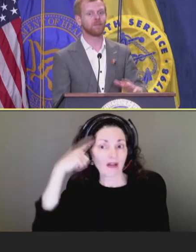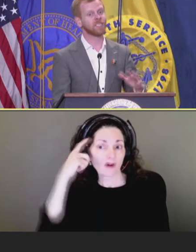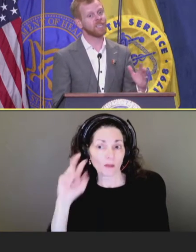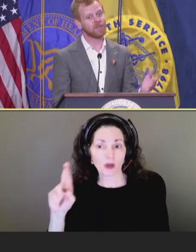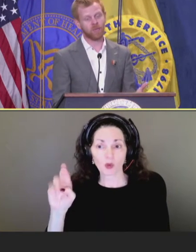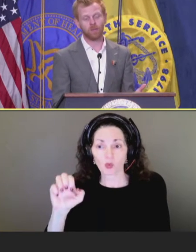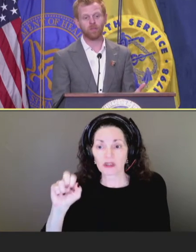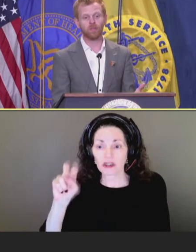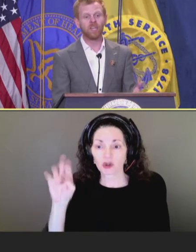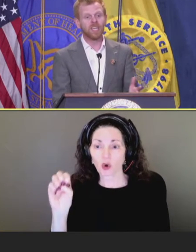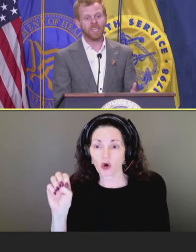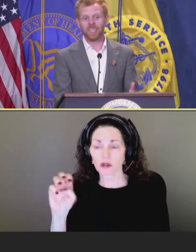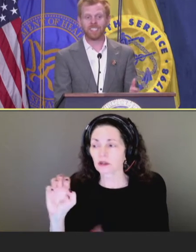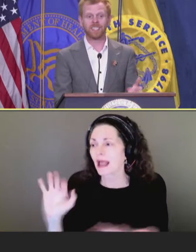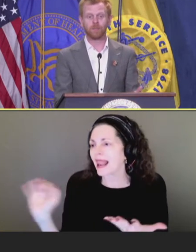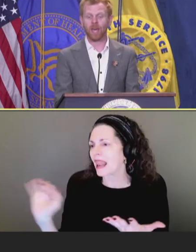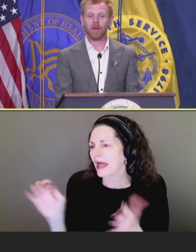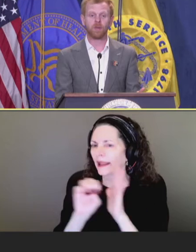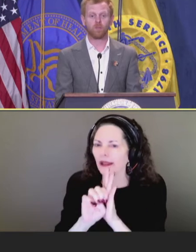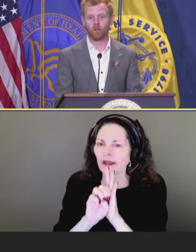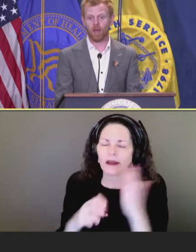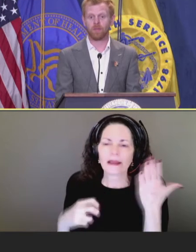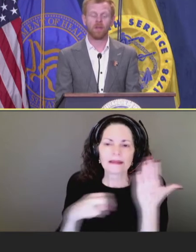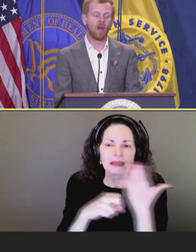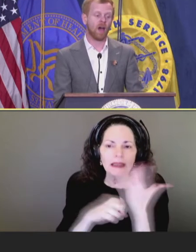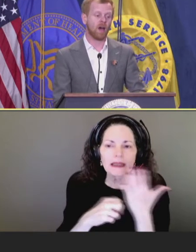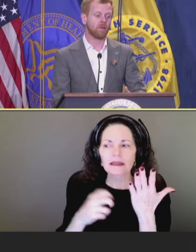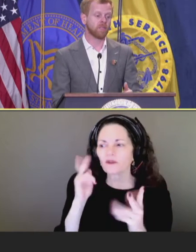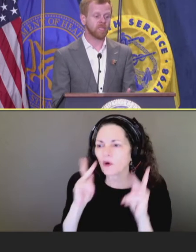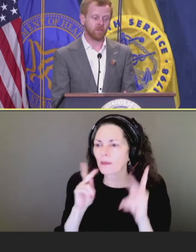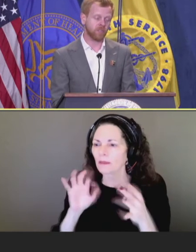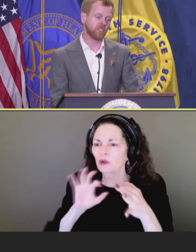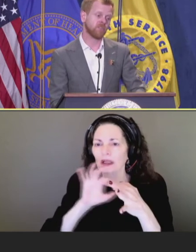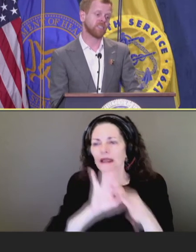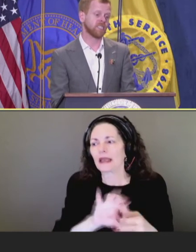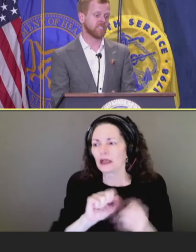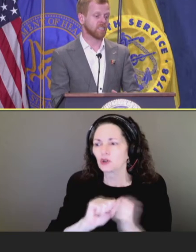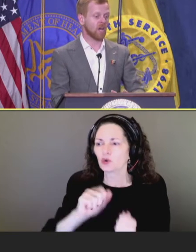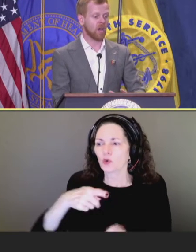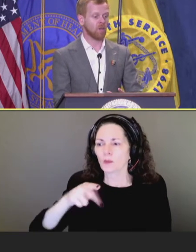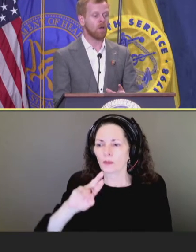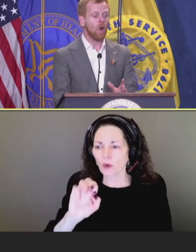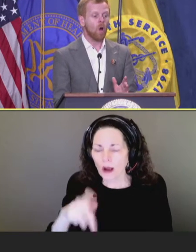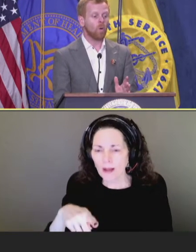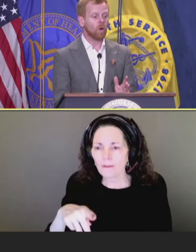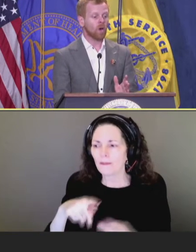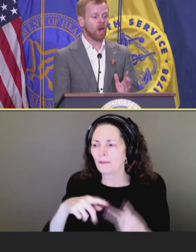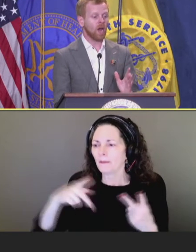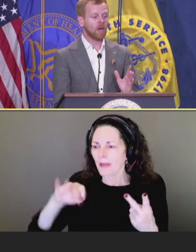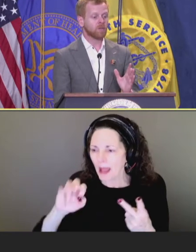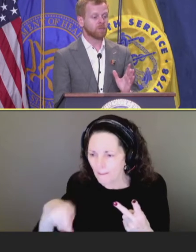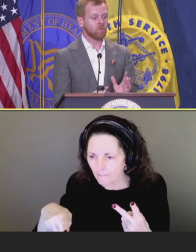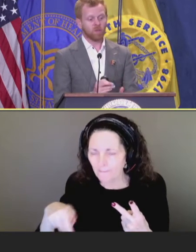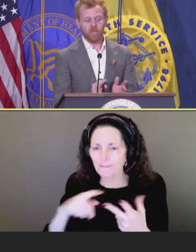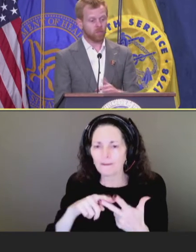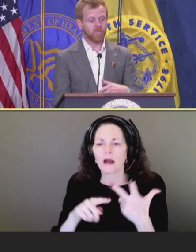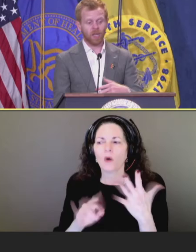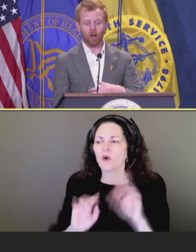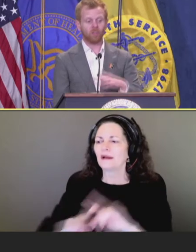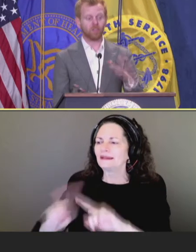to getting people connected to PEP and PrEP, delivery services, or really the